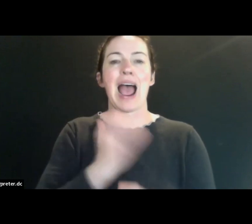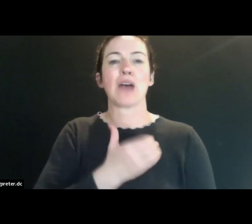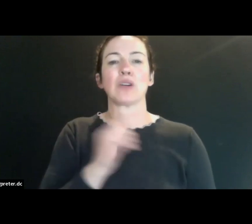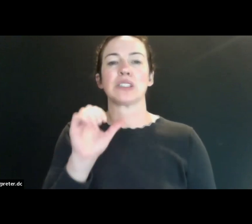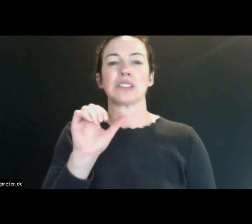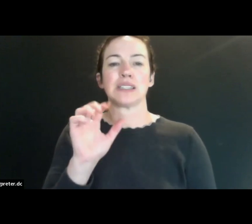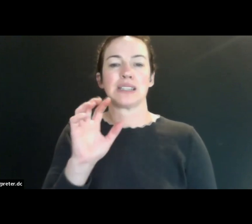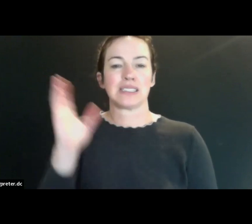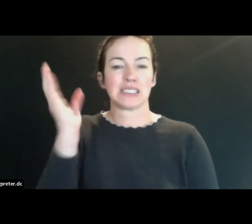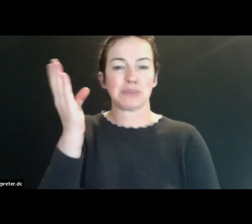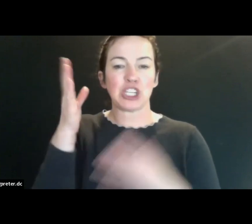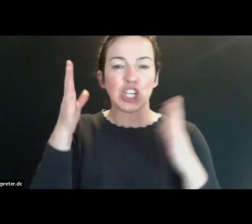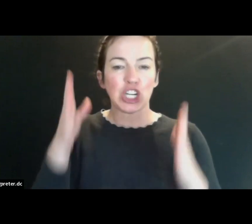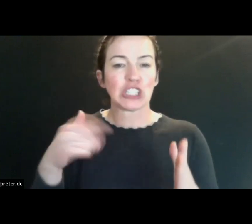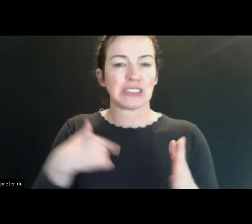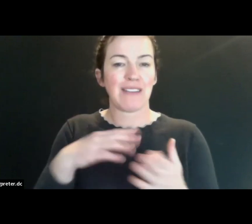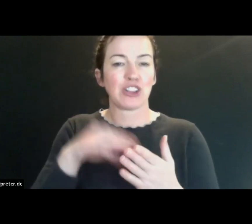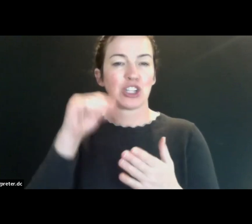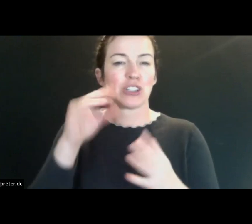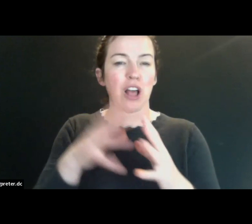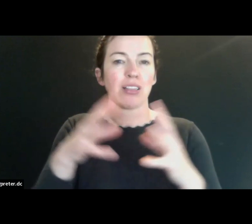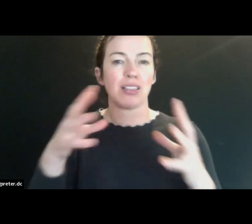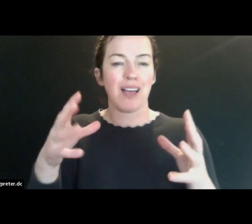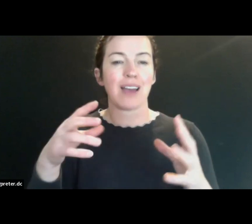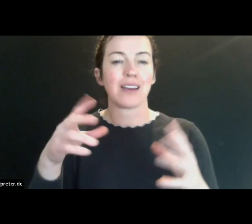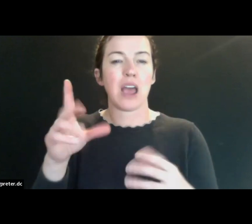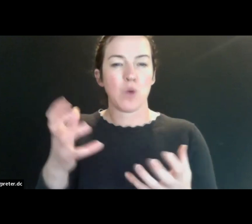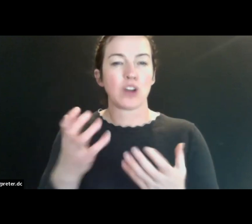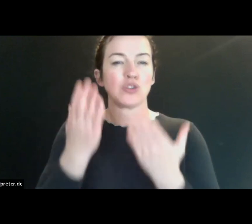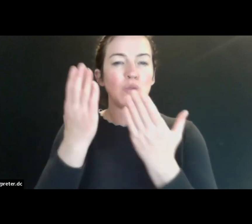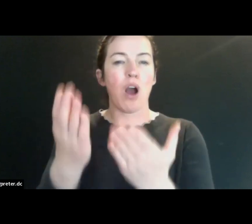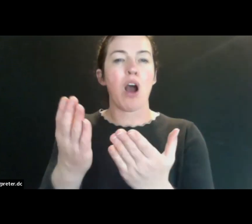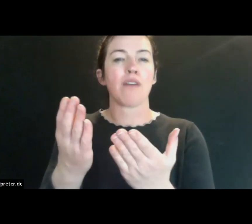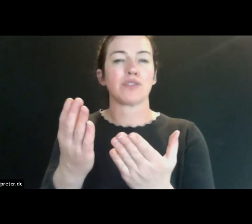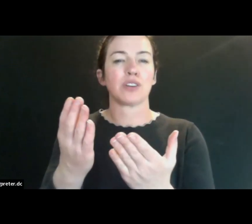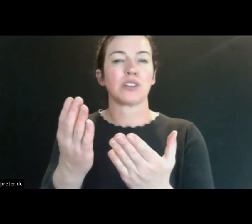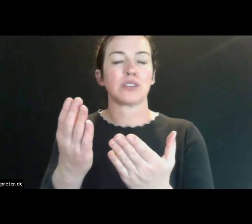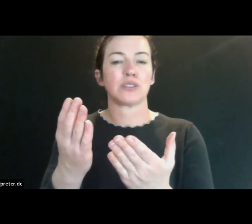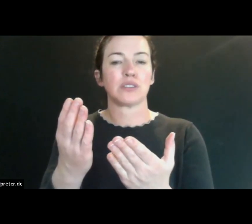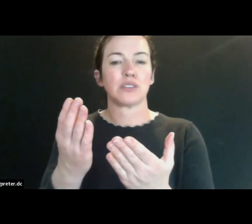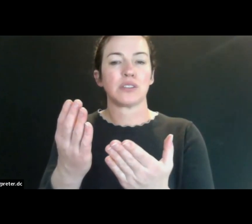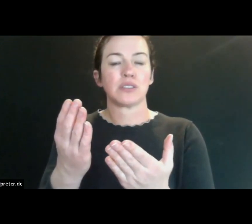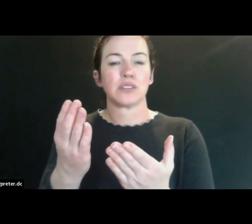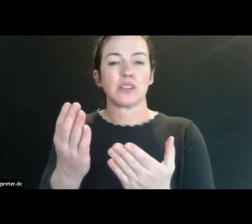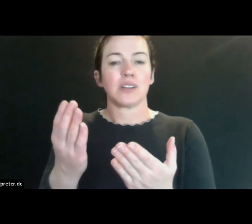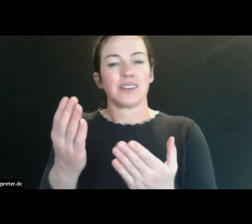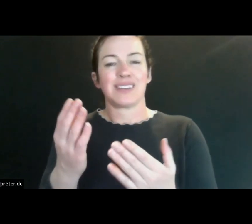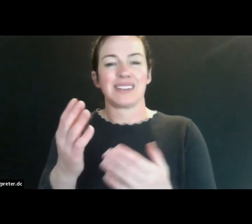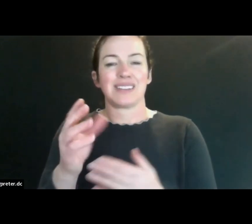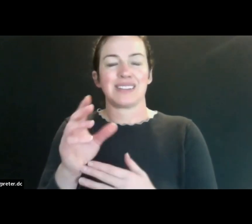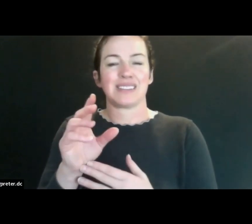I have learned a lot. I do wanna offer and throw…excuse me, Deputy Director Scott Adams,